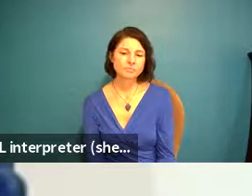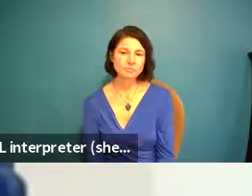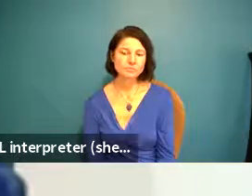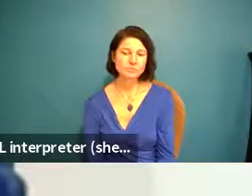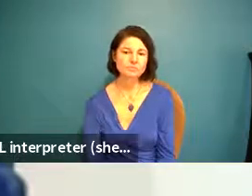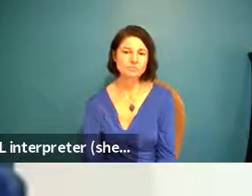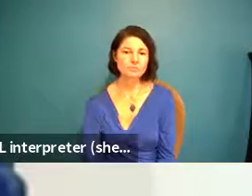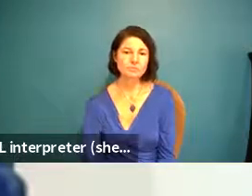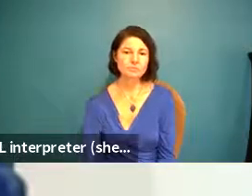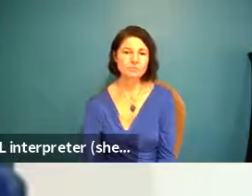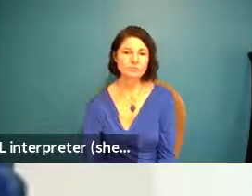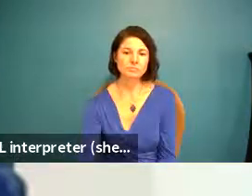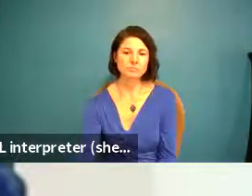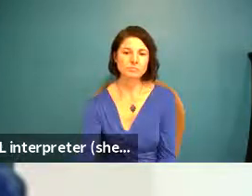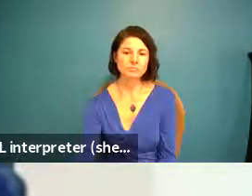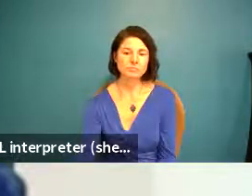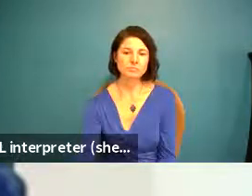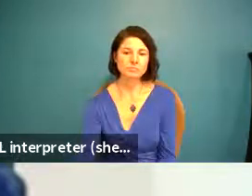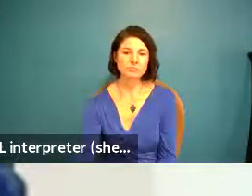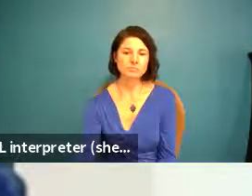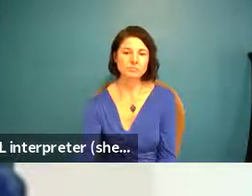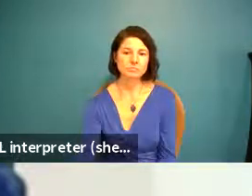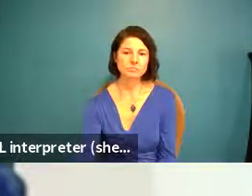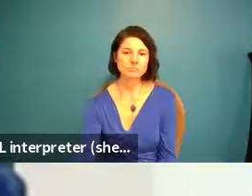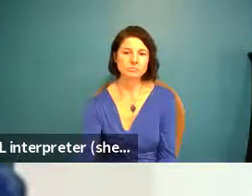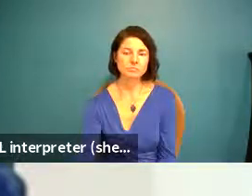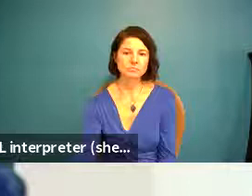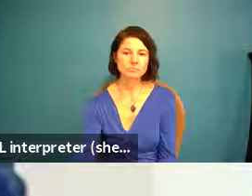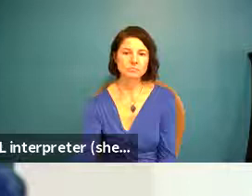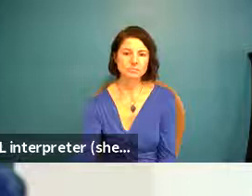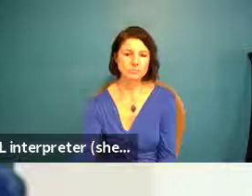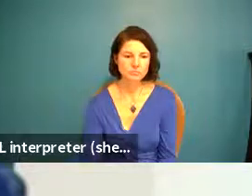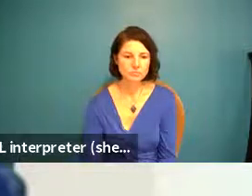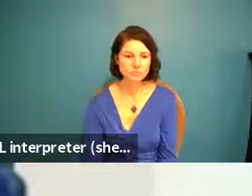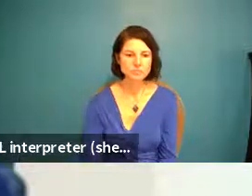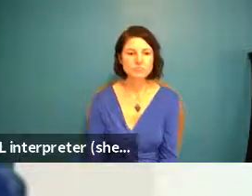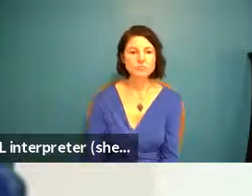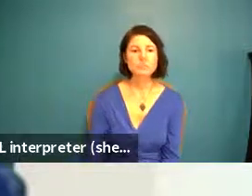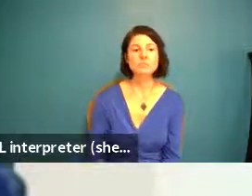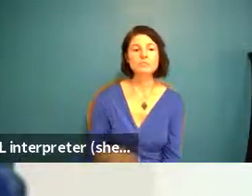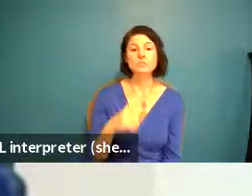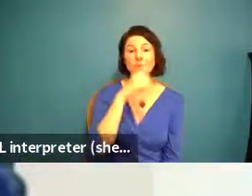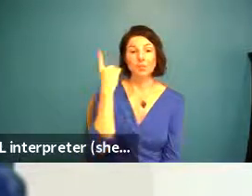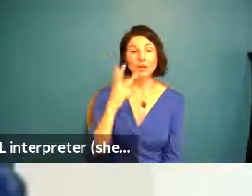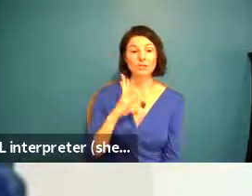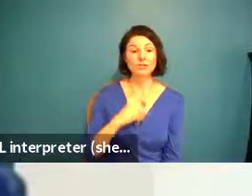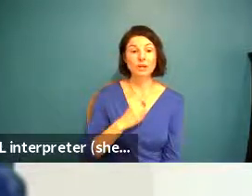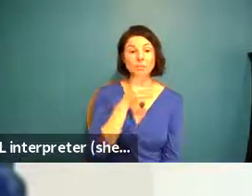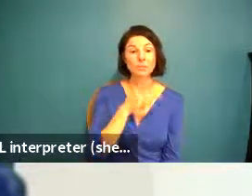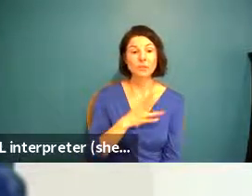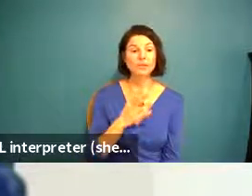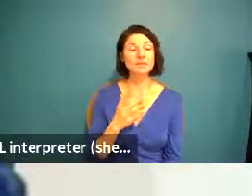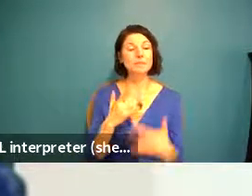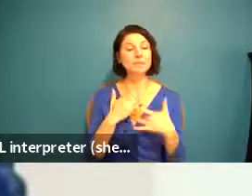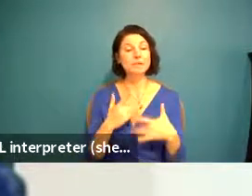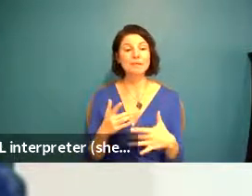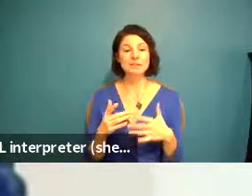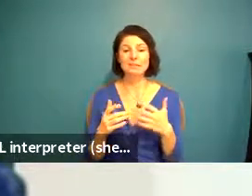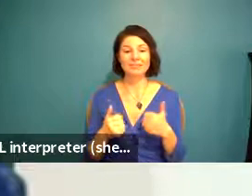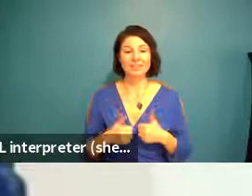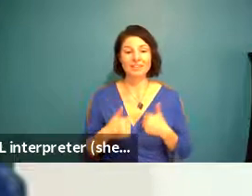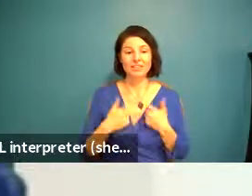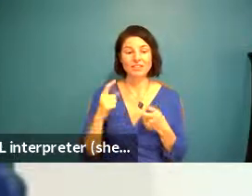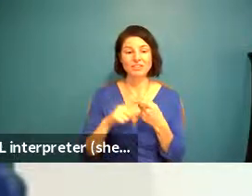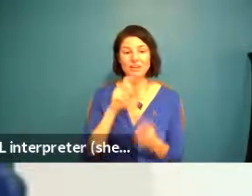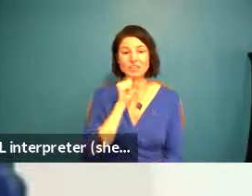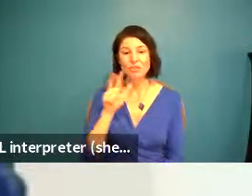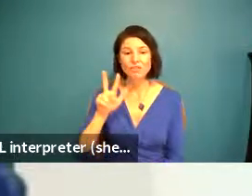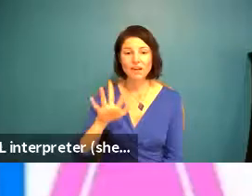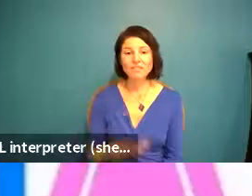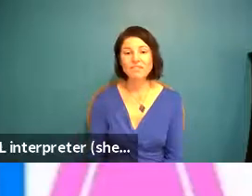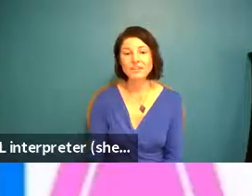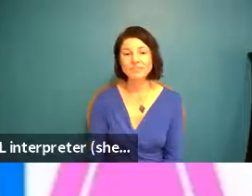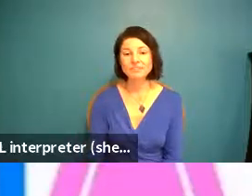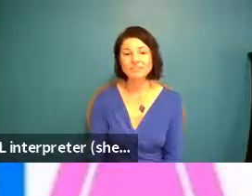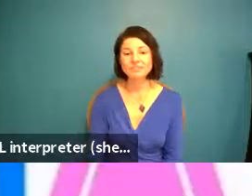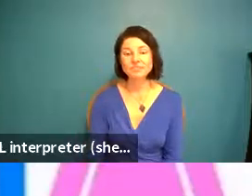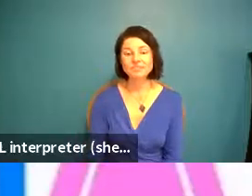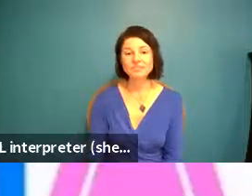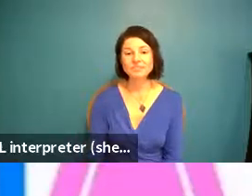Black trans women have an average lifespan of 35 years. Do have any question.